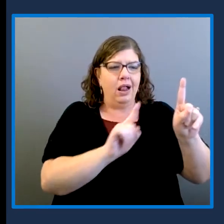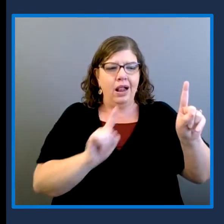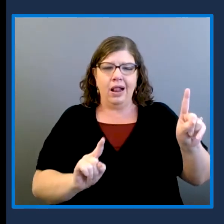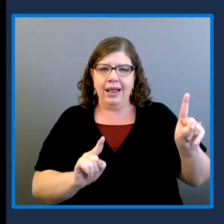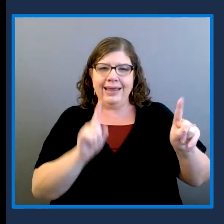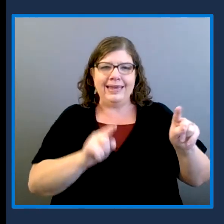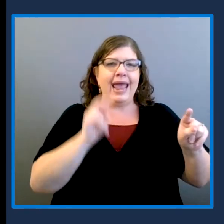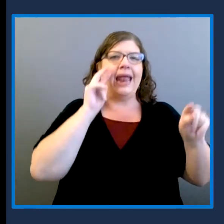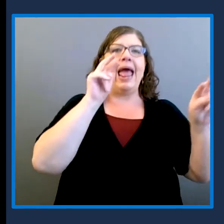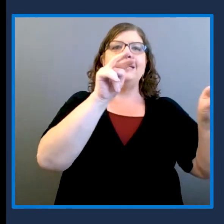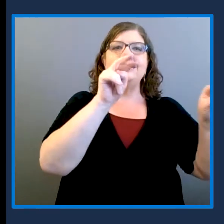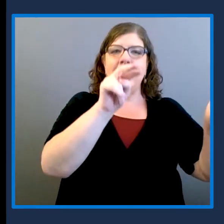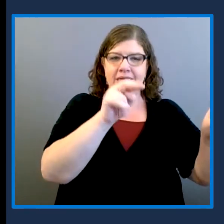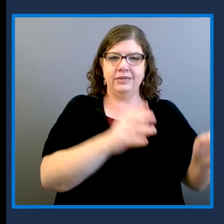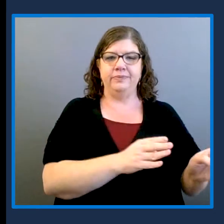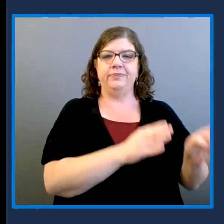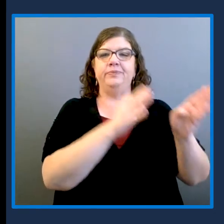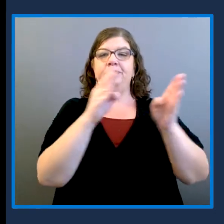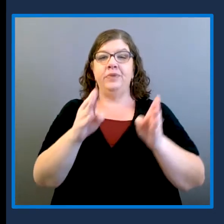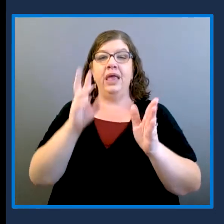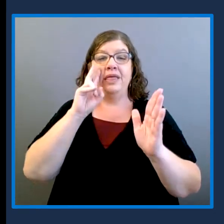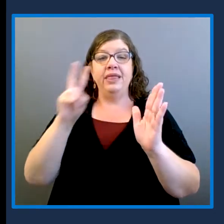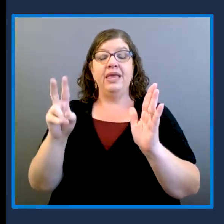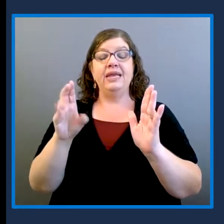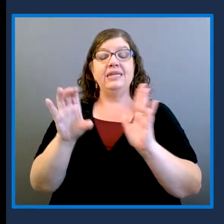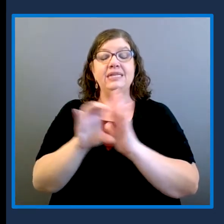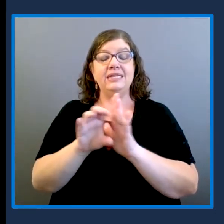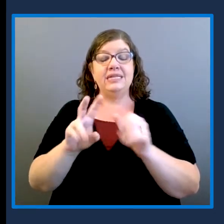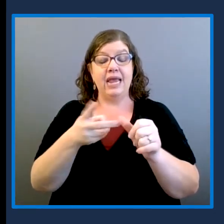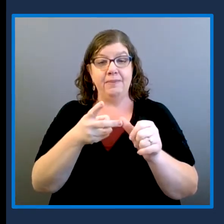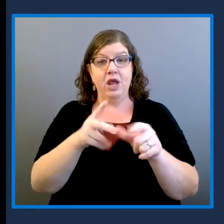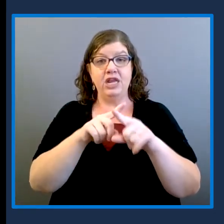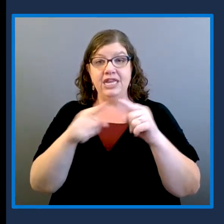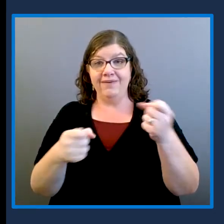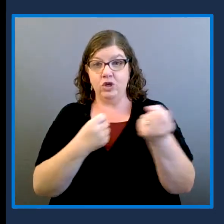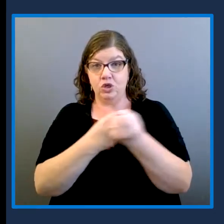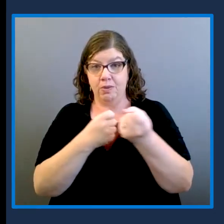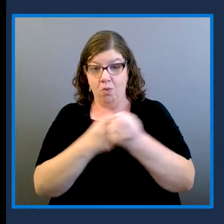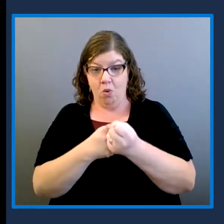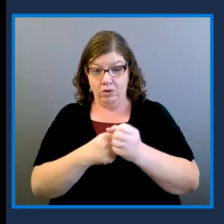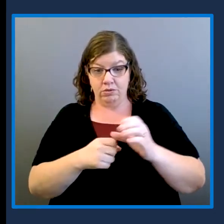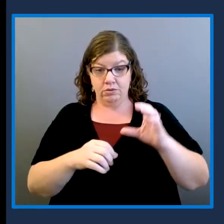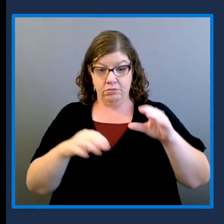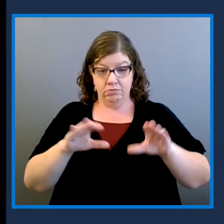the game and the second image these individuals are given different supports to make it possible